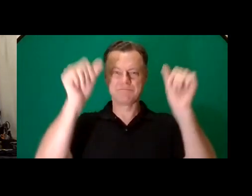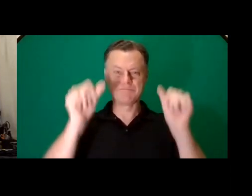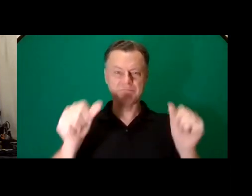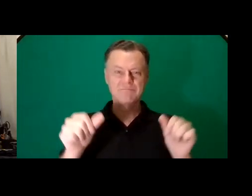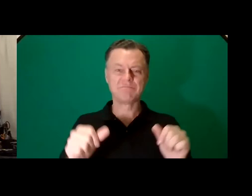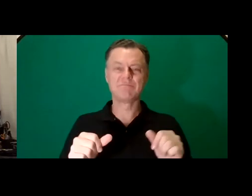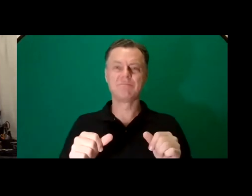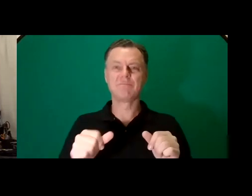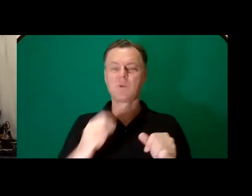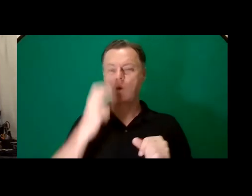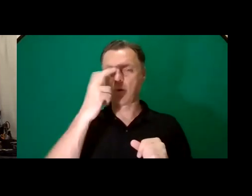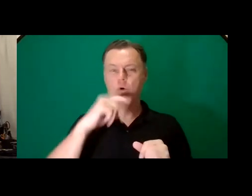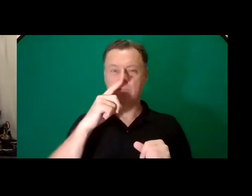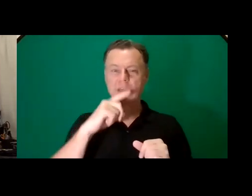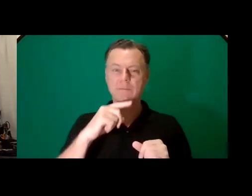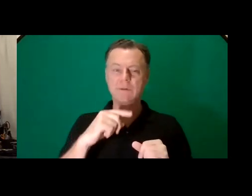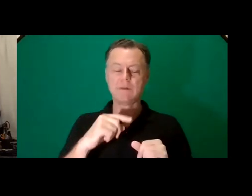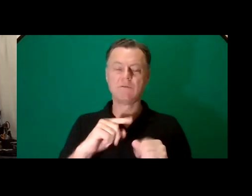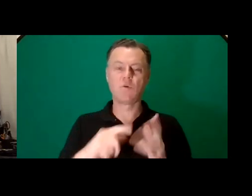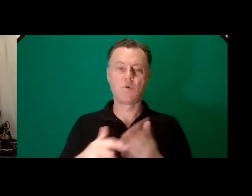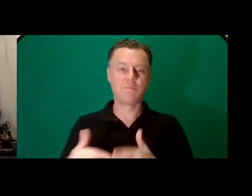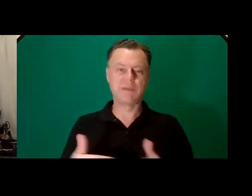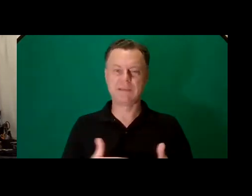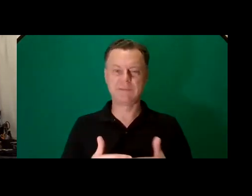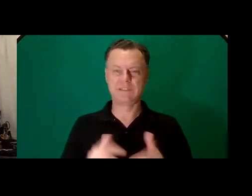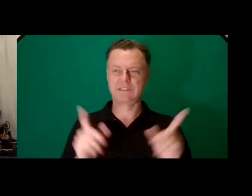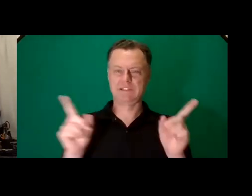I'd be sitting there with old people